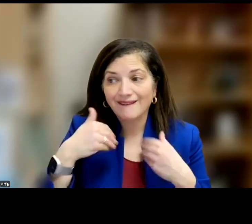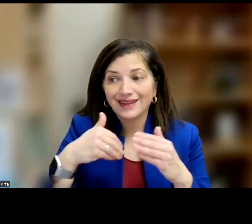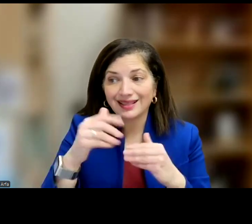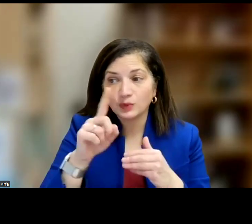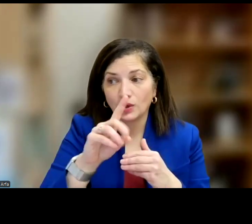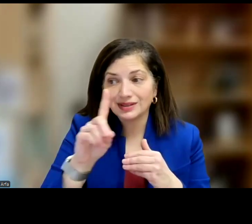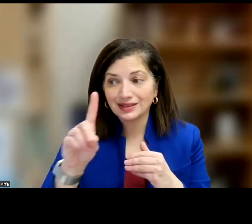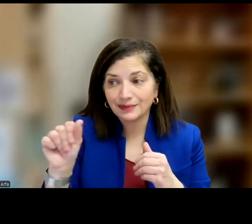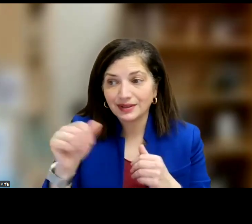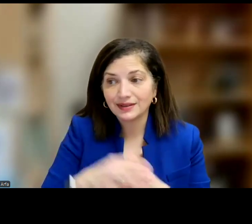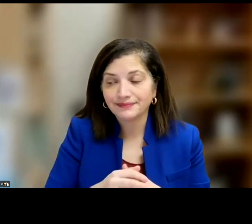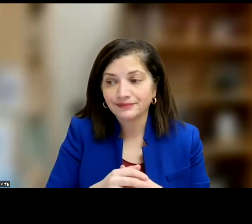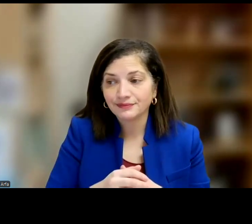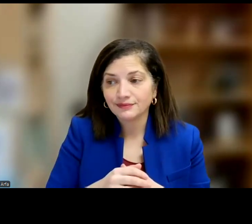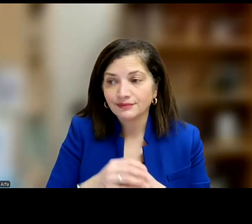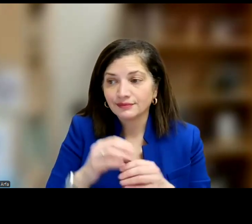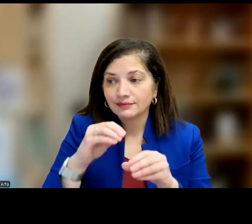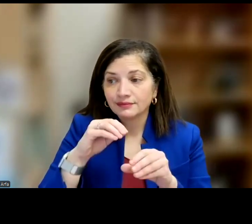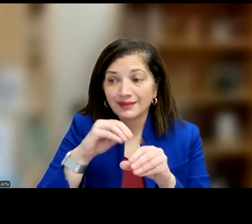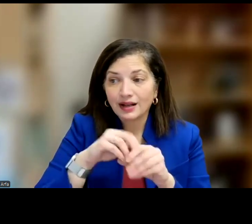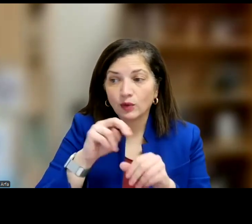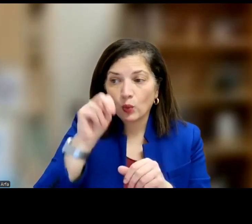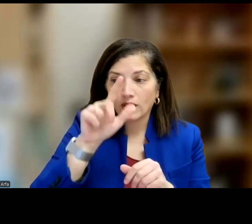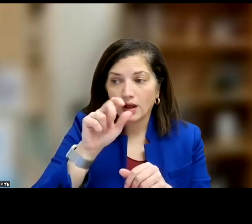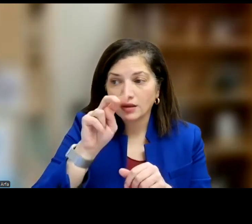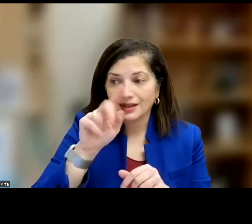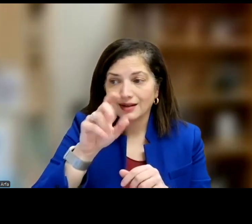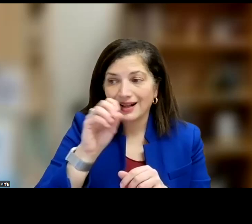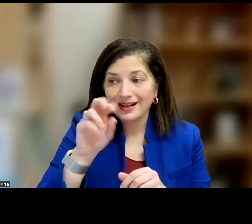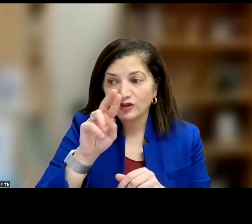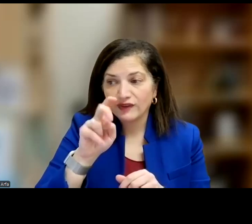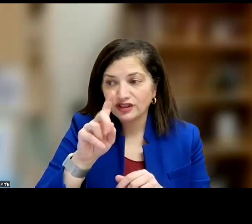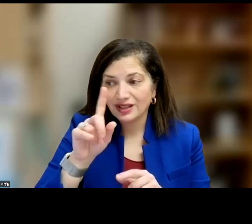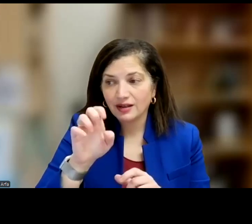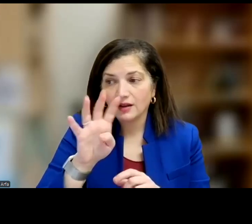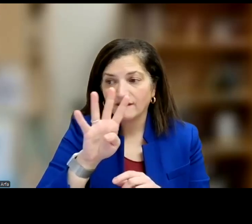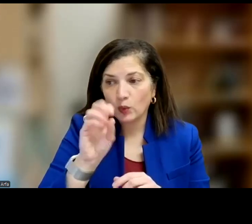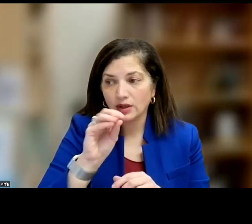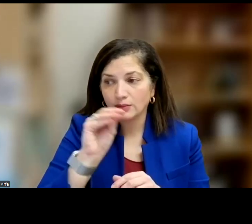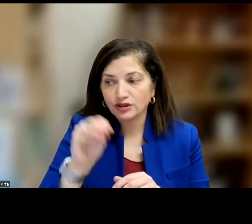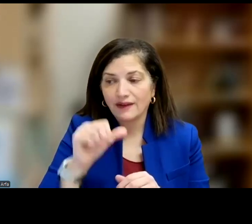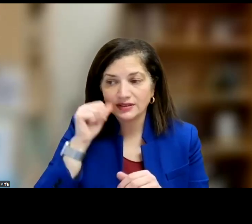41% of adults have at least one disability. 13:06:18 And in North Lawndale and Riverdale,